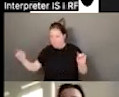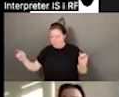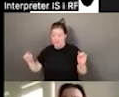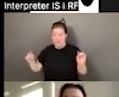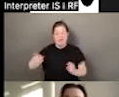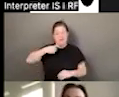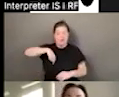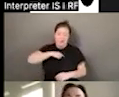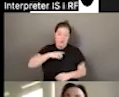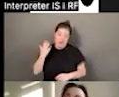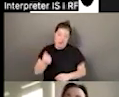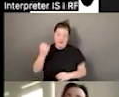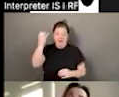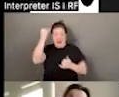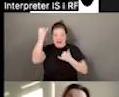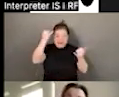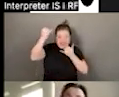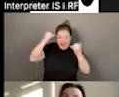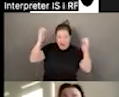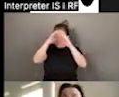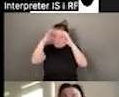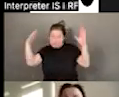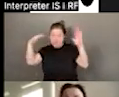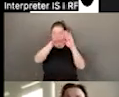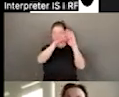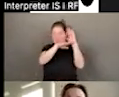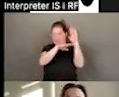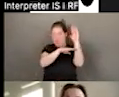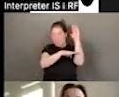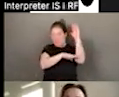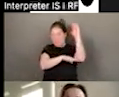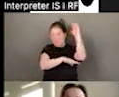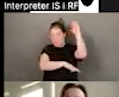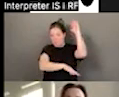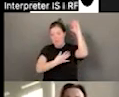to carry out if we find the right partners and the right funding instrument.